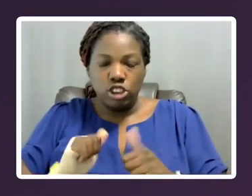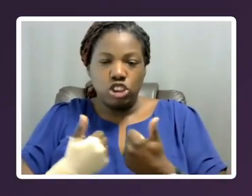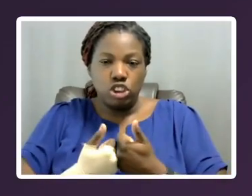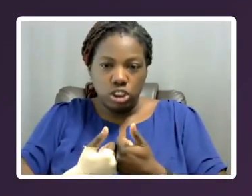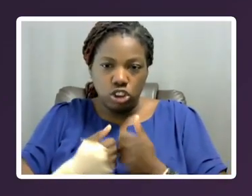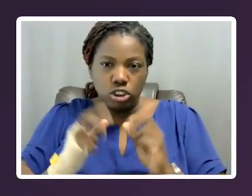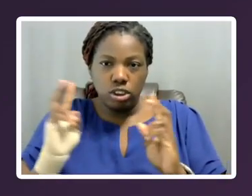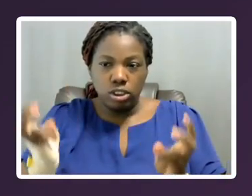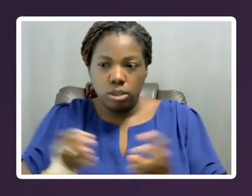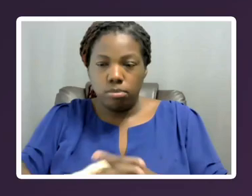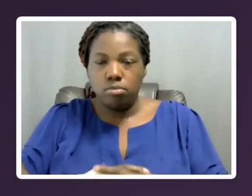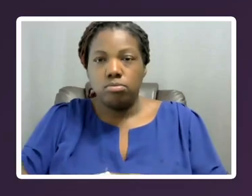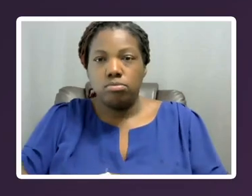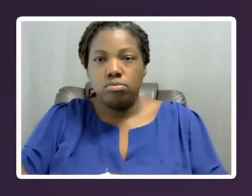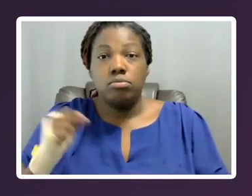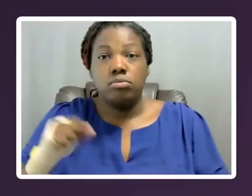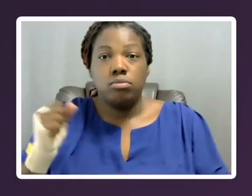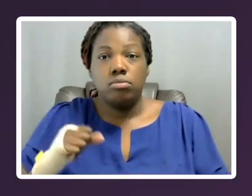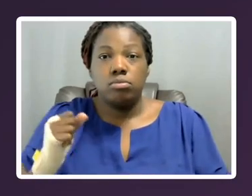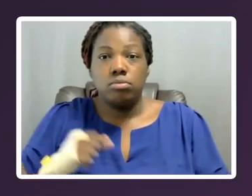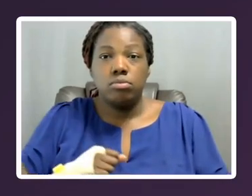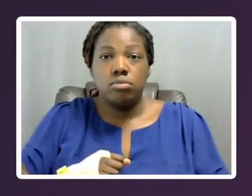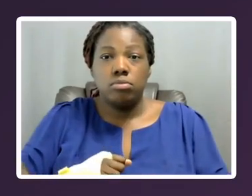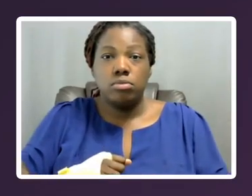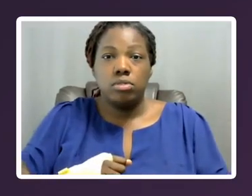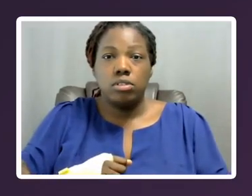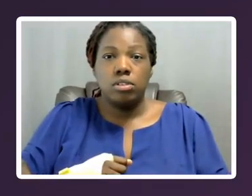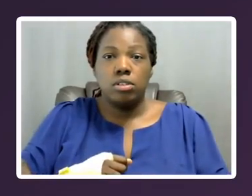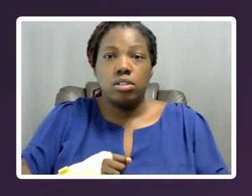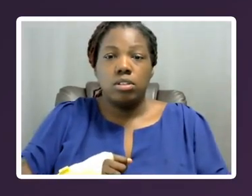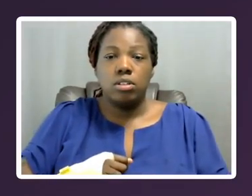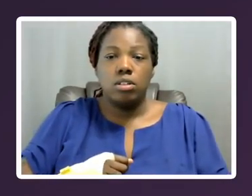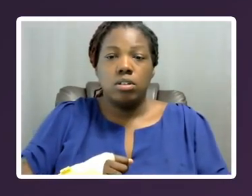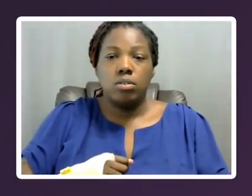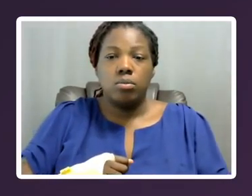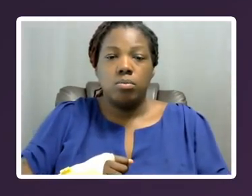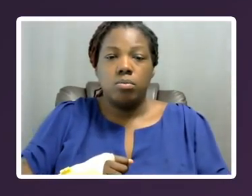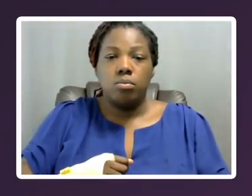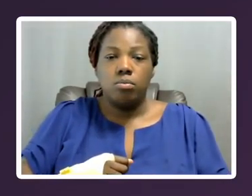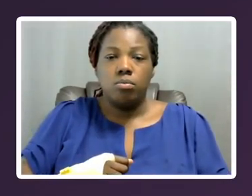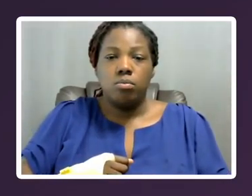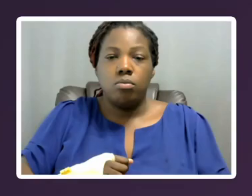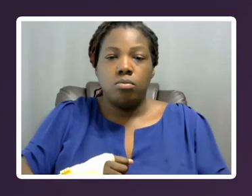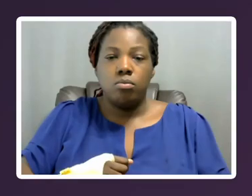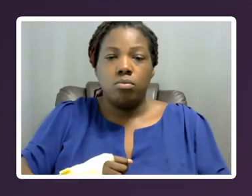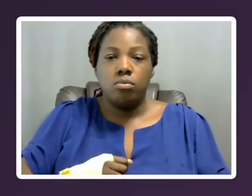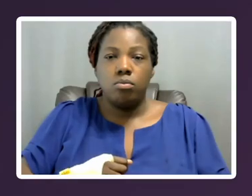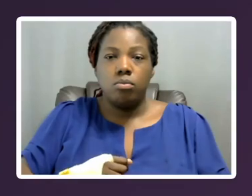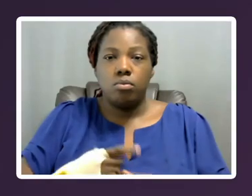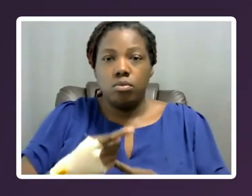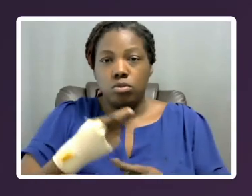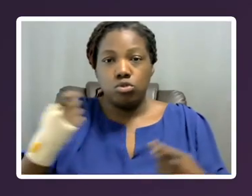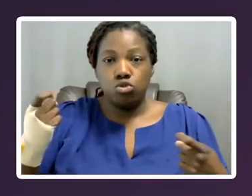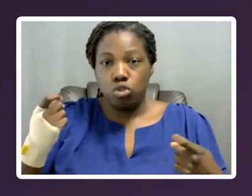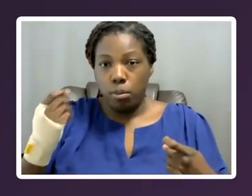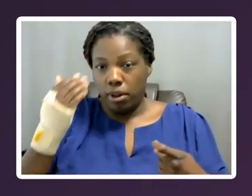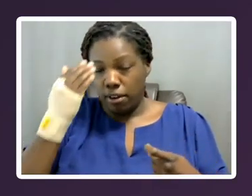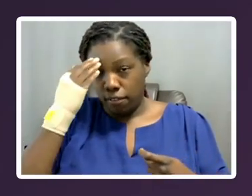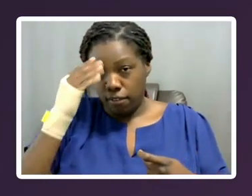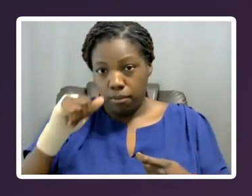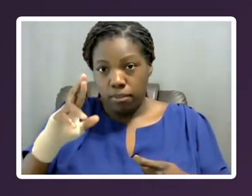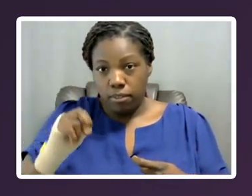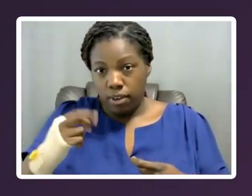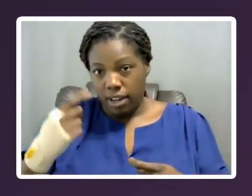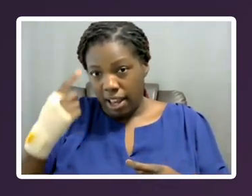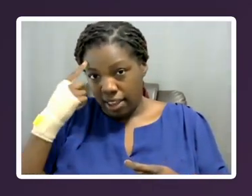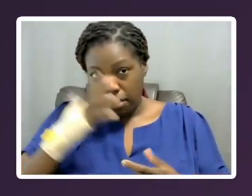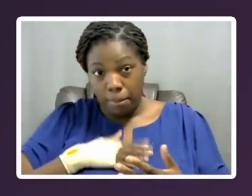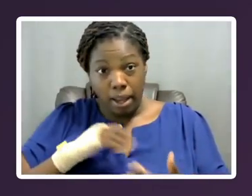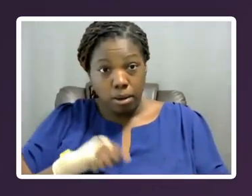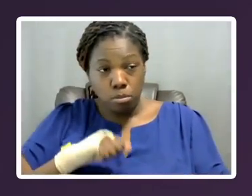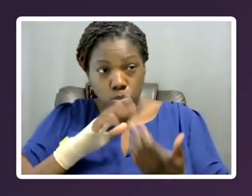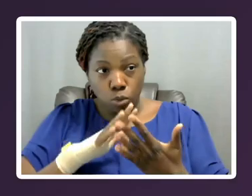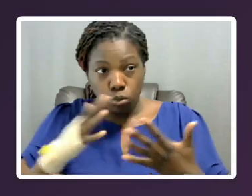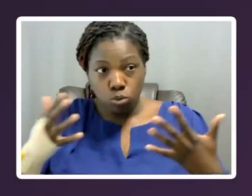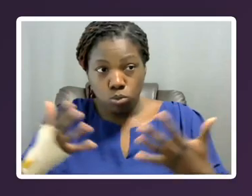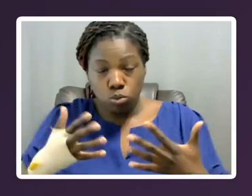Yes. Okay. Yeah, that's a big question. So trauma informed care, I think my approach to it was that